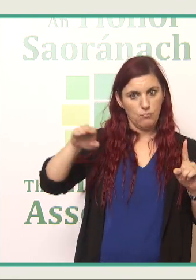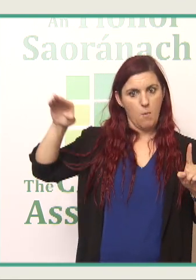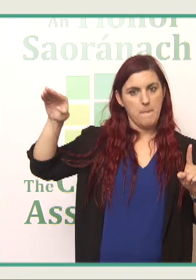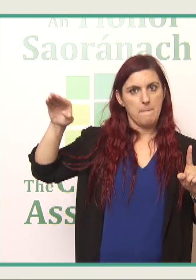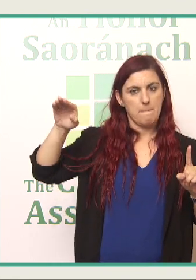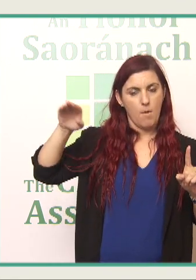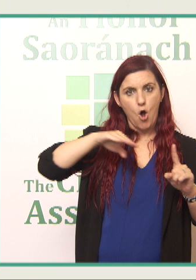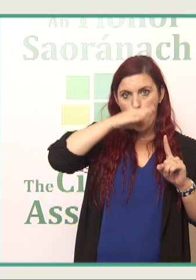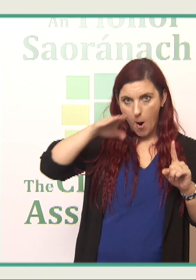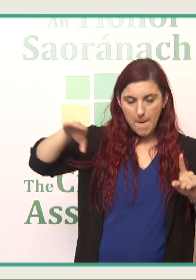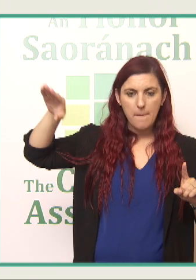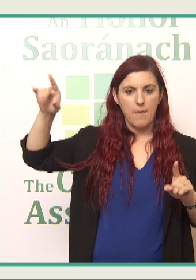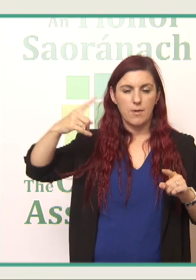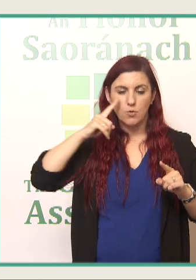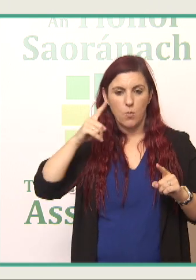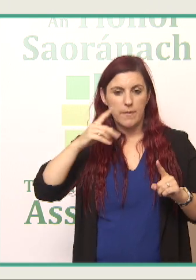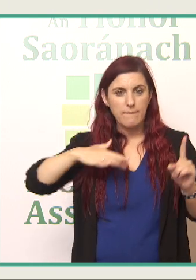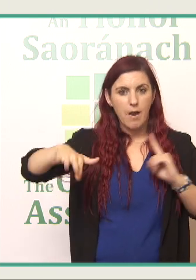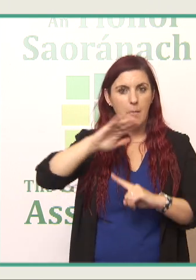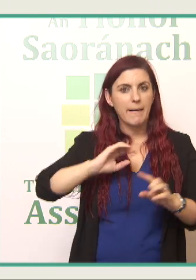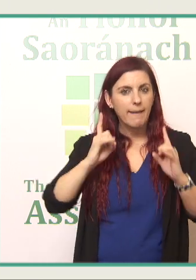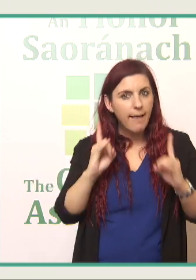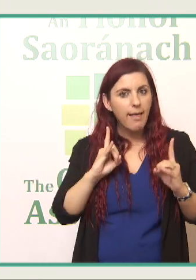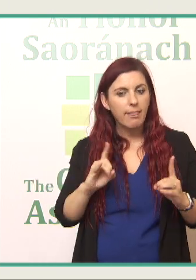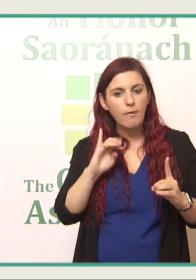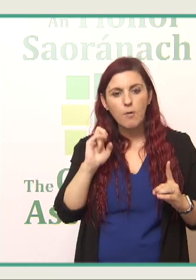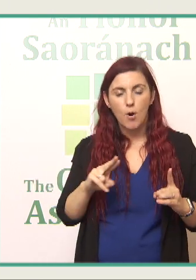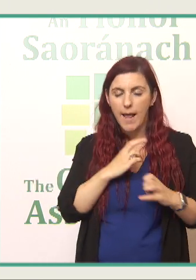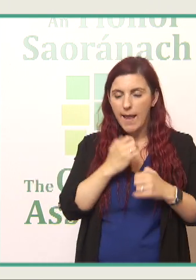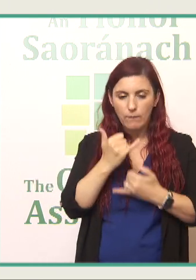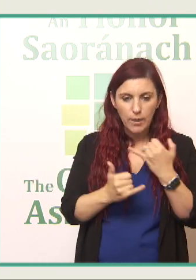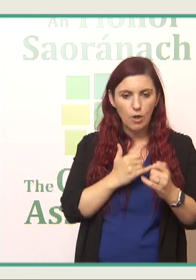captures the environmental health of the burn and it's improving year on year by virtue of